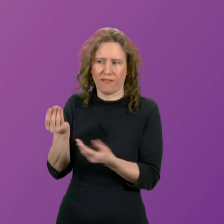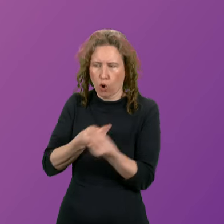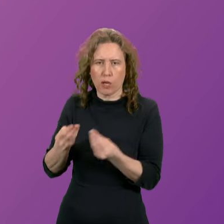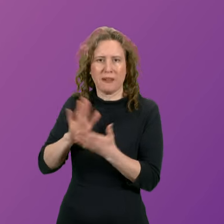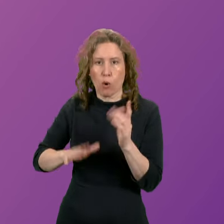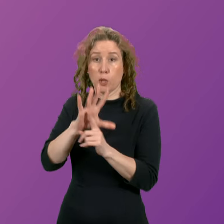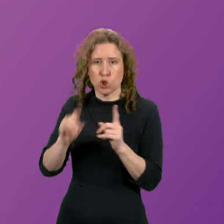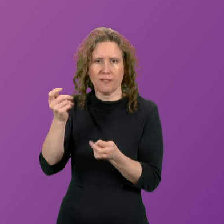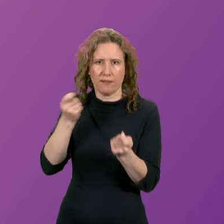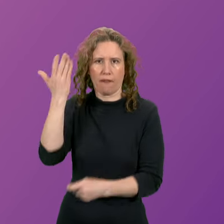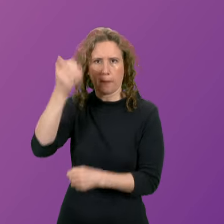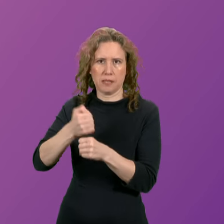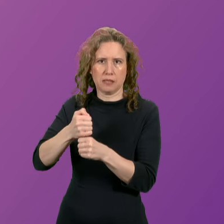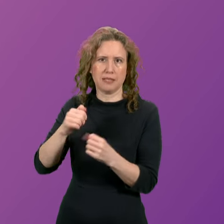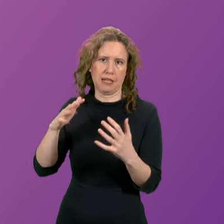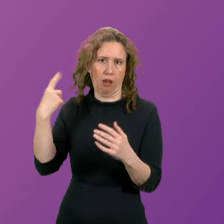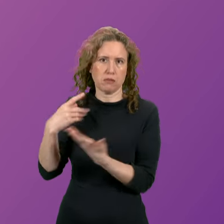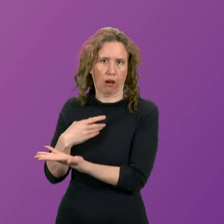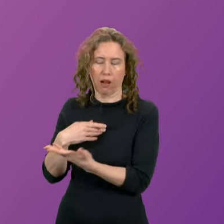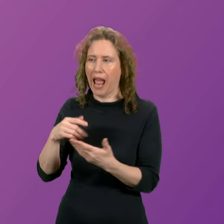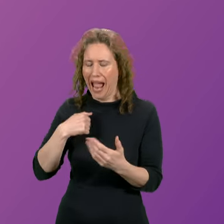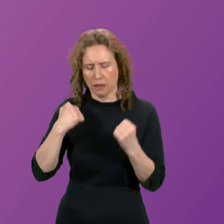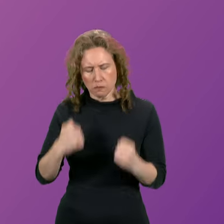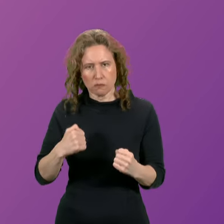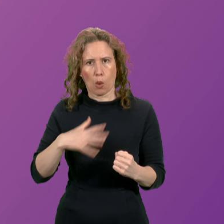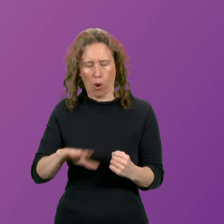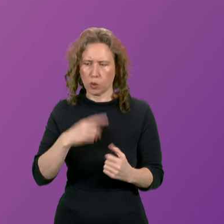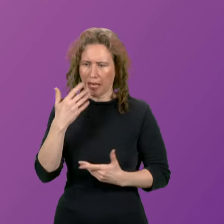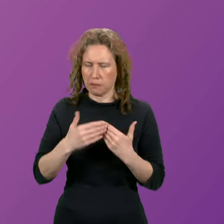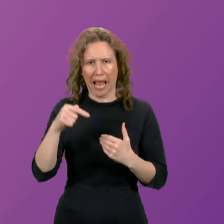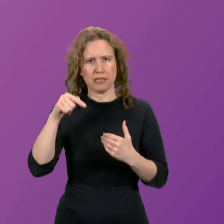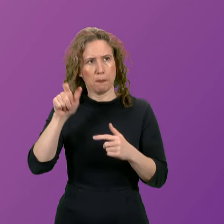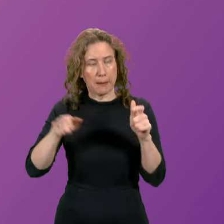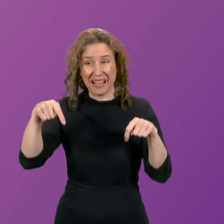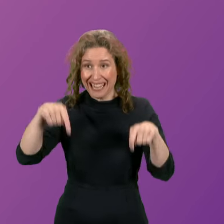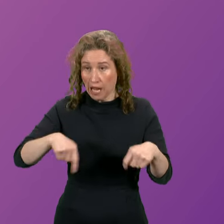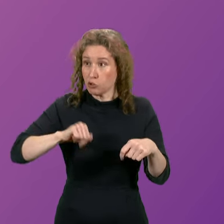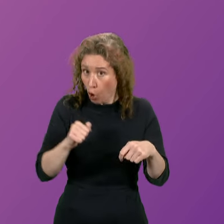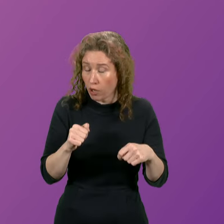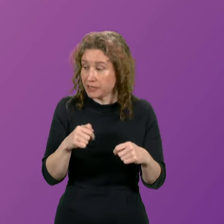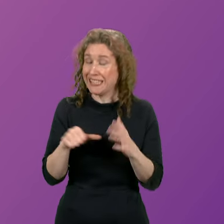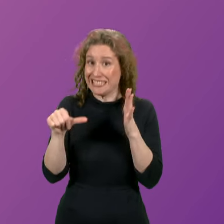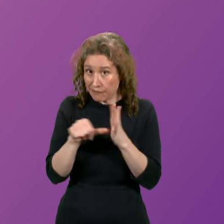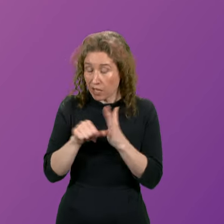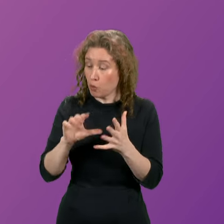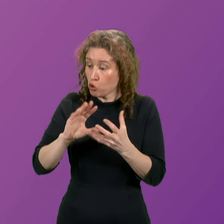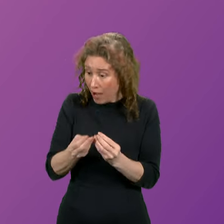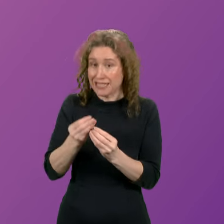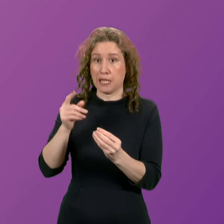I look forward to setting out to the people of Scotland in this election the difficulties that have been created by the folly of Douglas Ross and